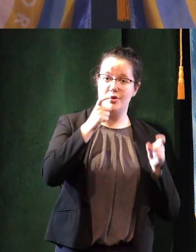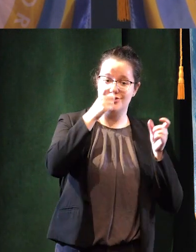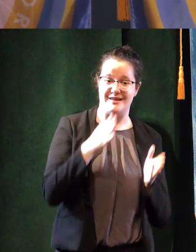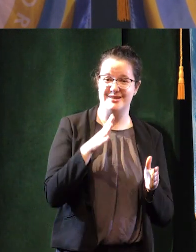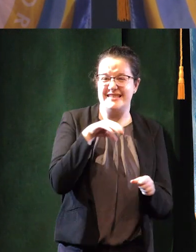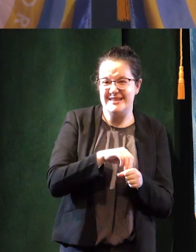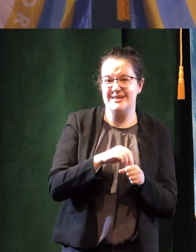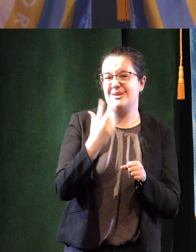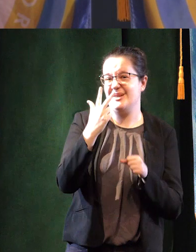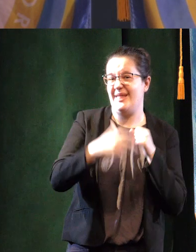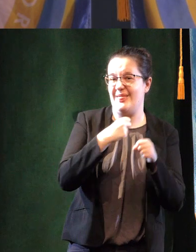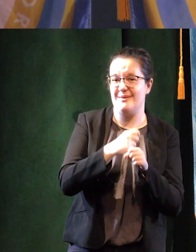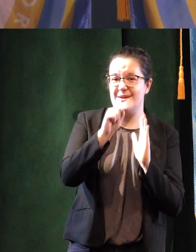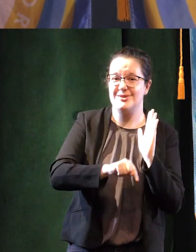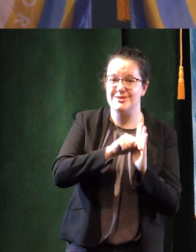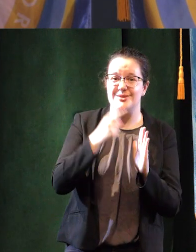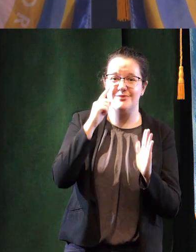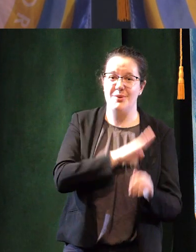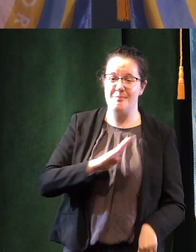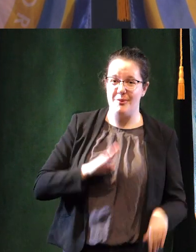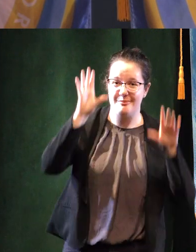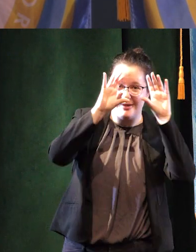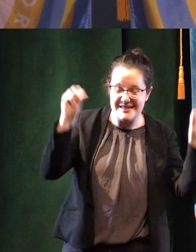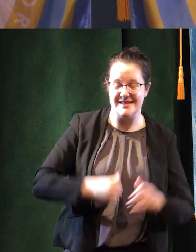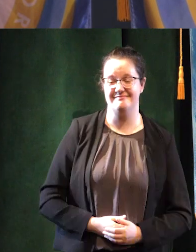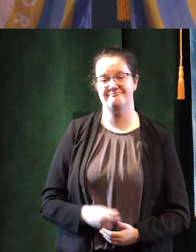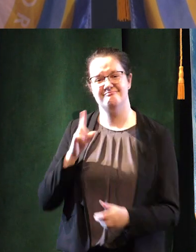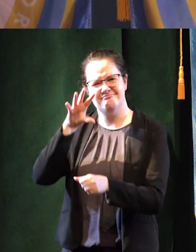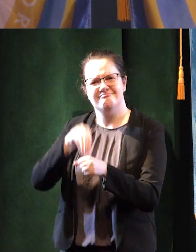numerous committees of the foundation as well bob was also a member of the